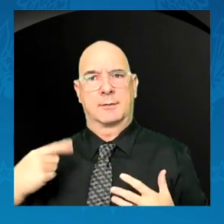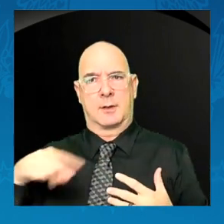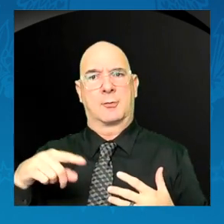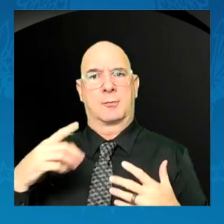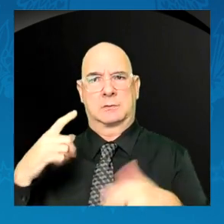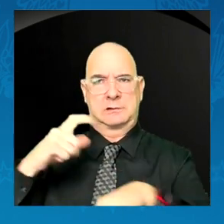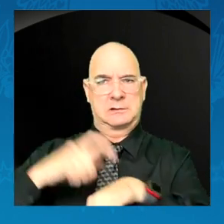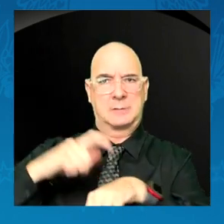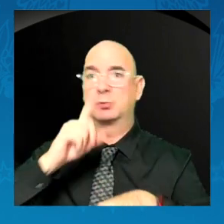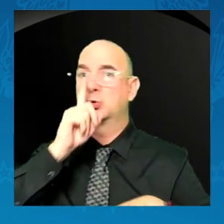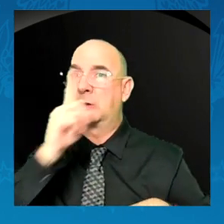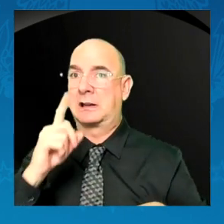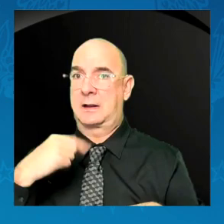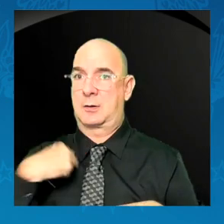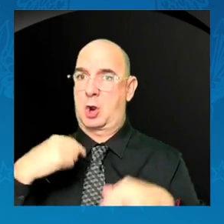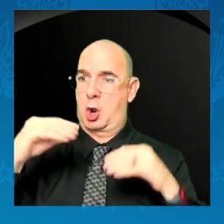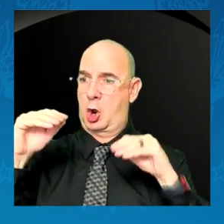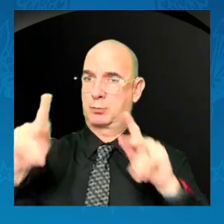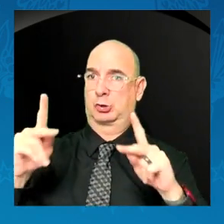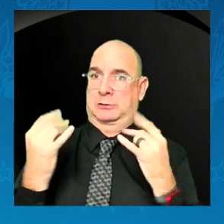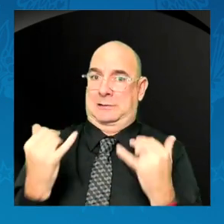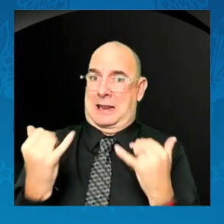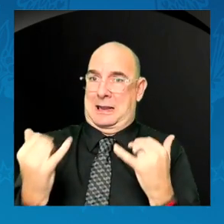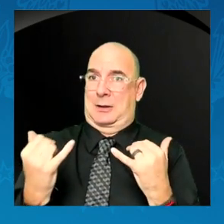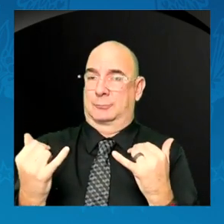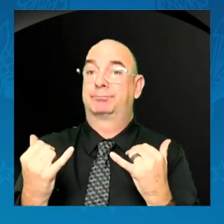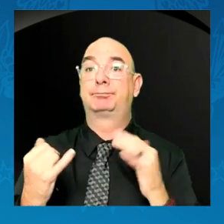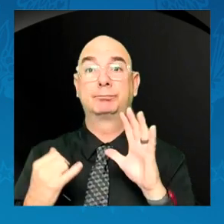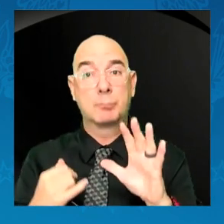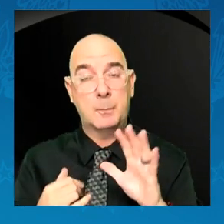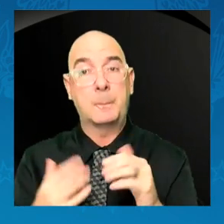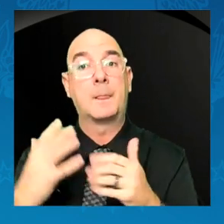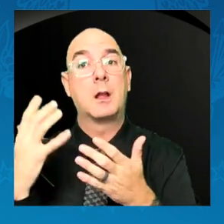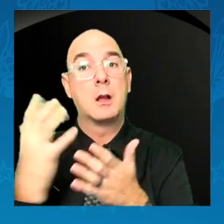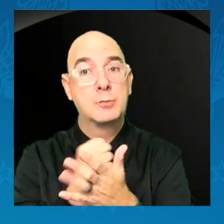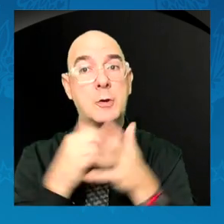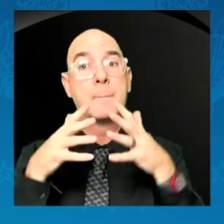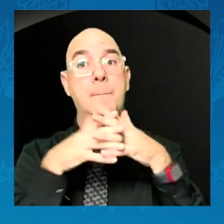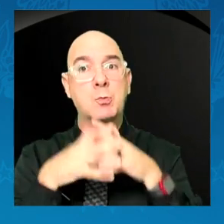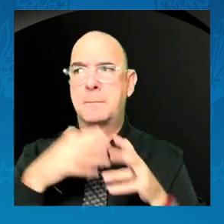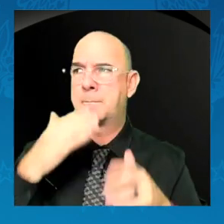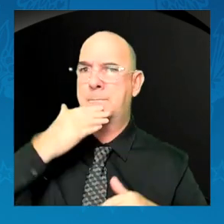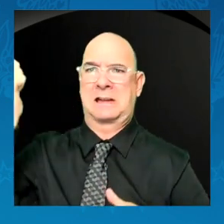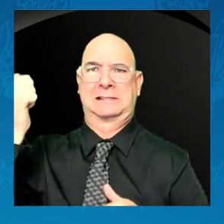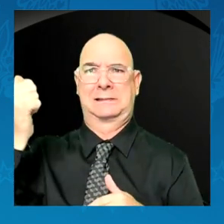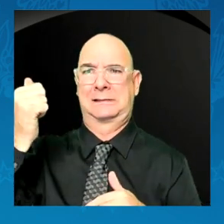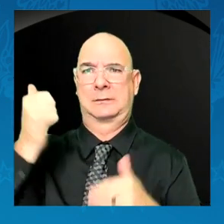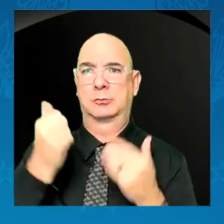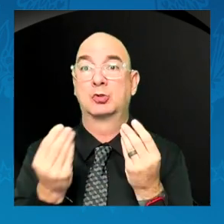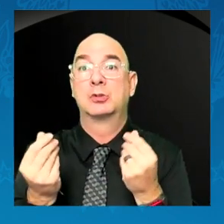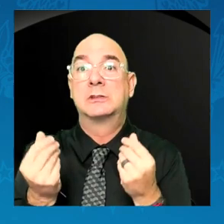to position America's best resource, our people and their unparalleled diversity and excellence for success